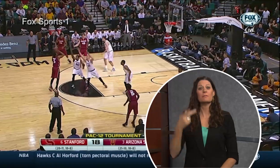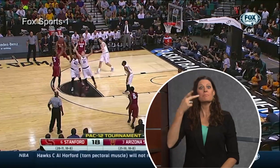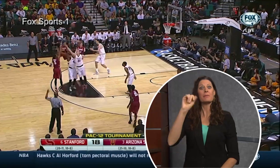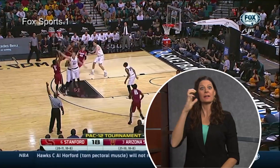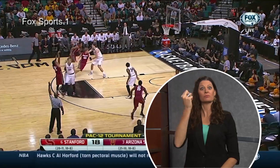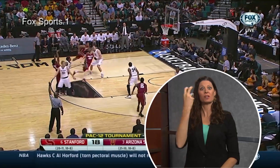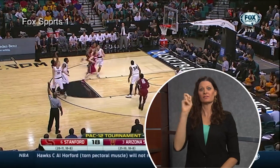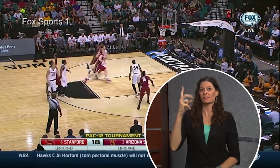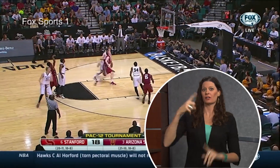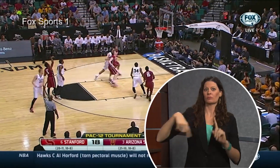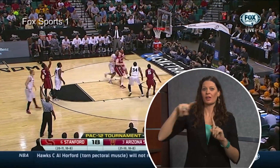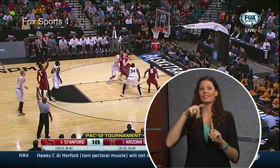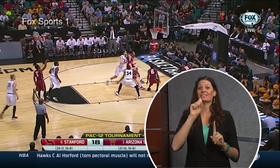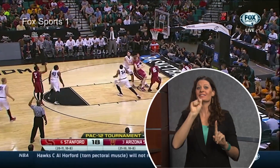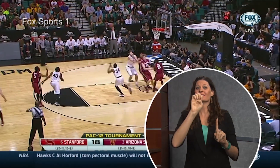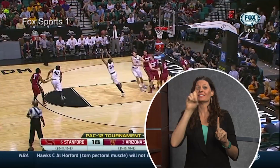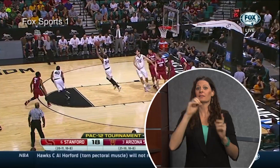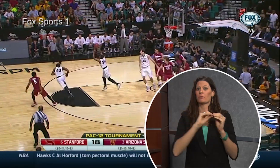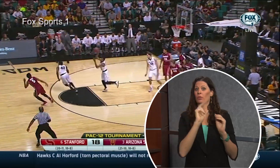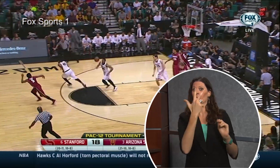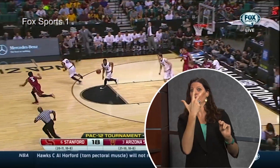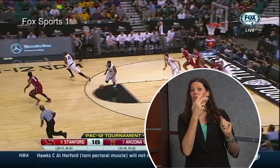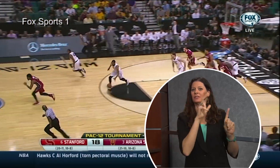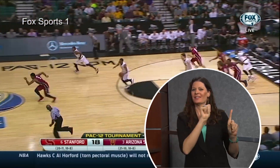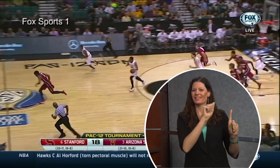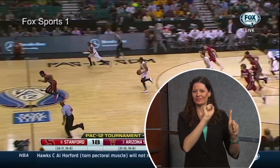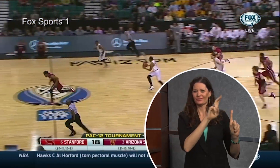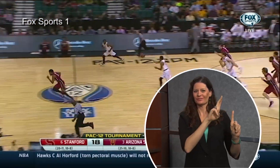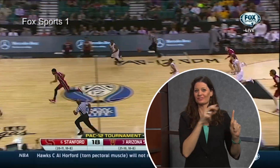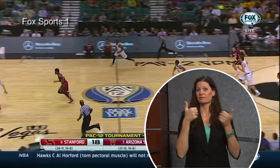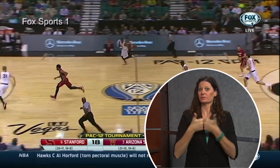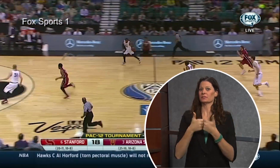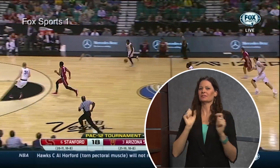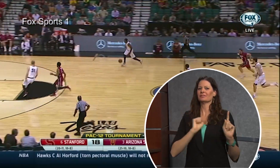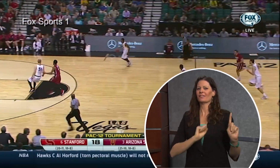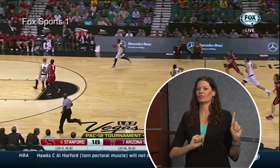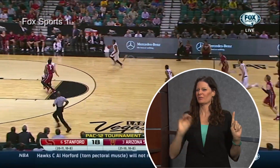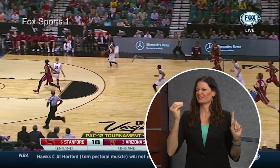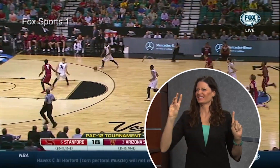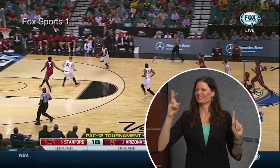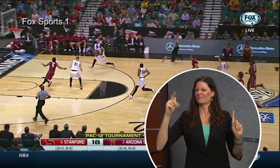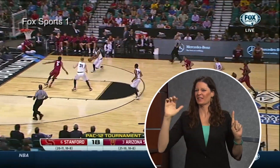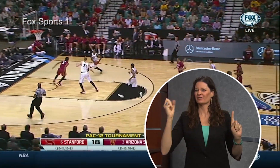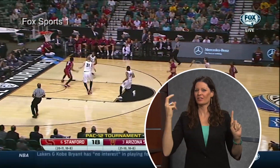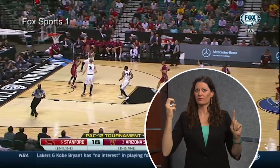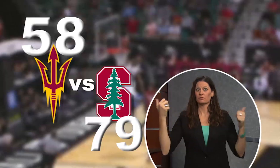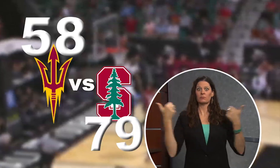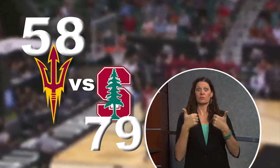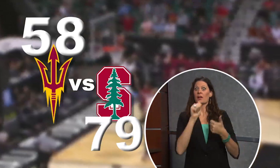PAC 12 SEEDED NUMBER THREE ASU LOST TO SEEDED NUMBER SIX STANFORD IN THE SECOND ROUND OF